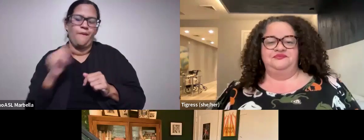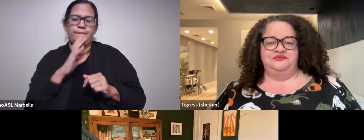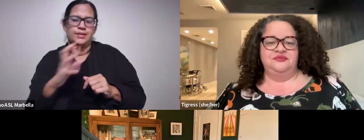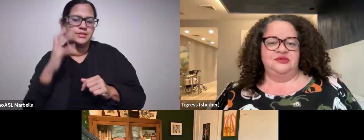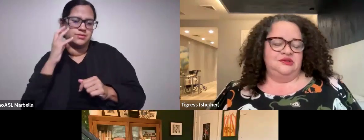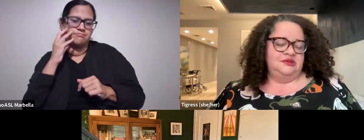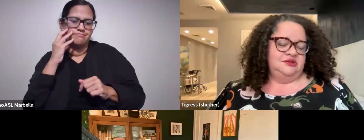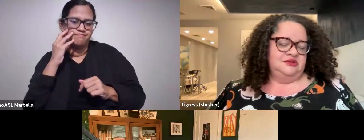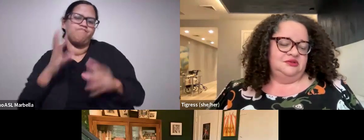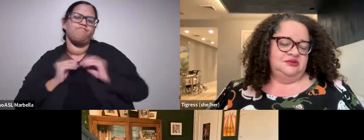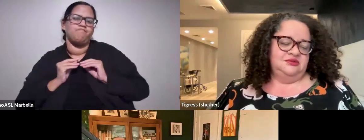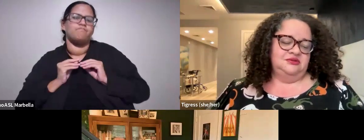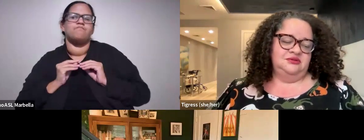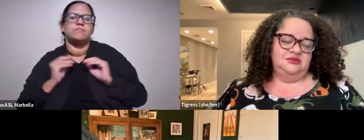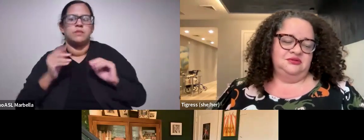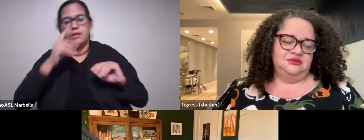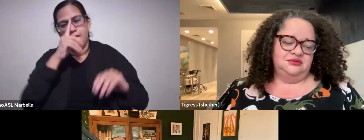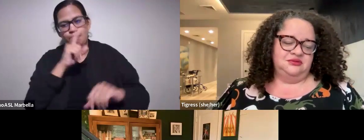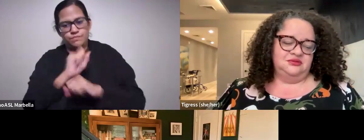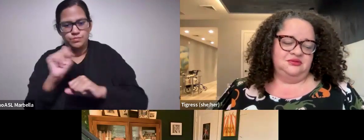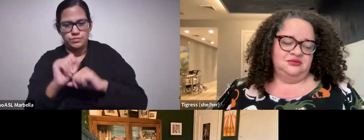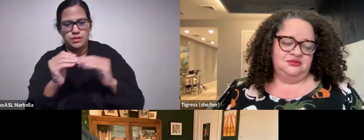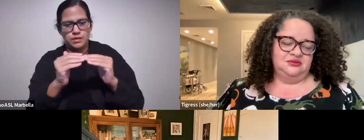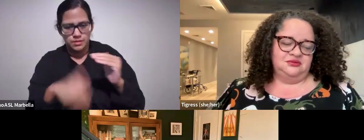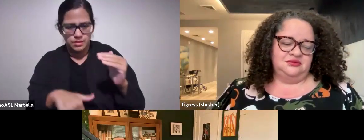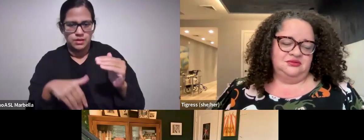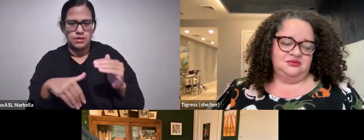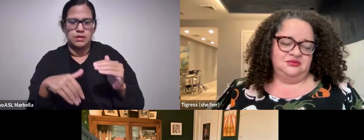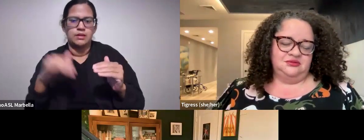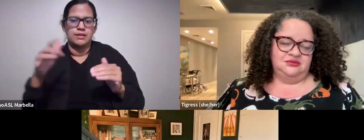but actually getting at the low hanging fruit isn't shying away